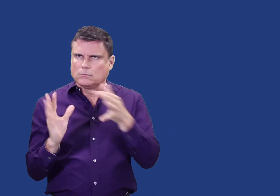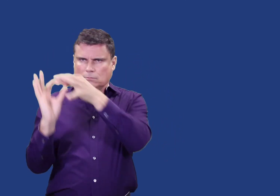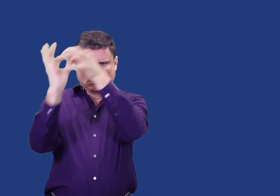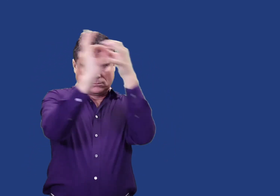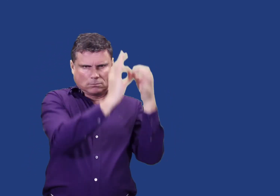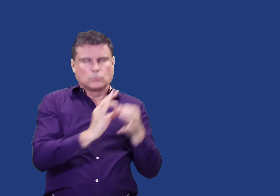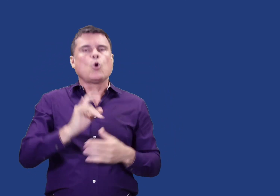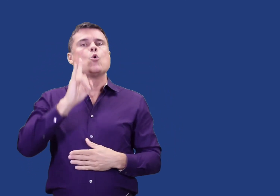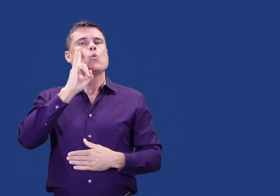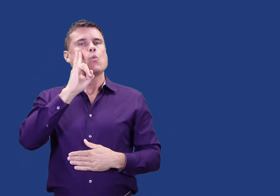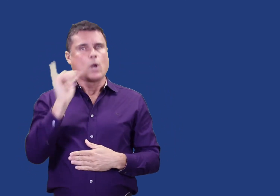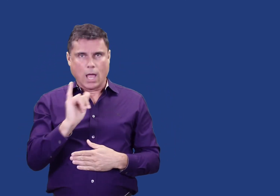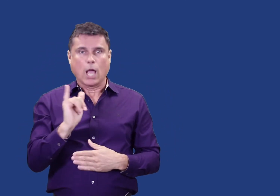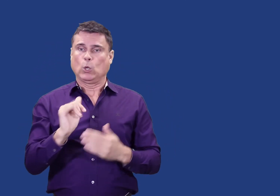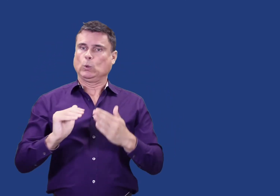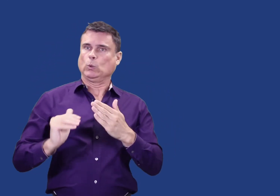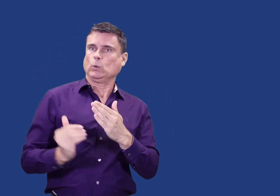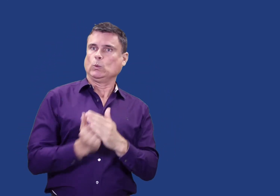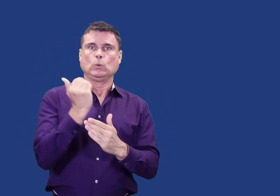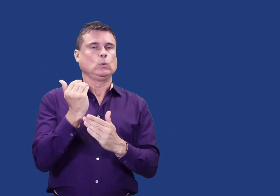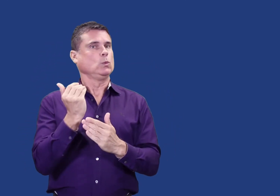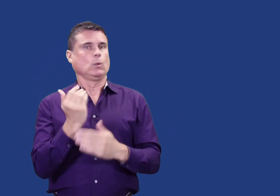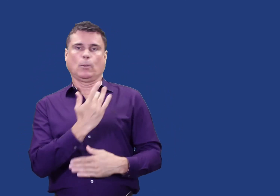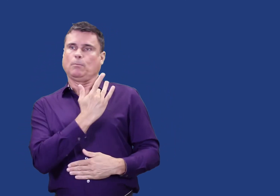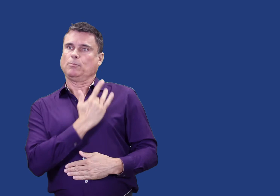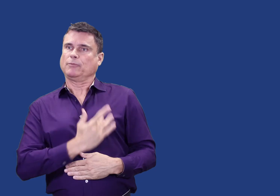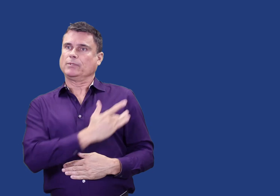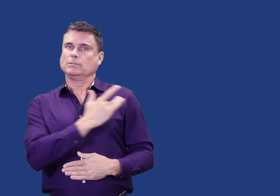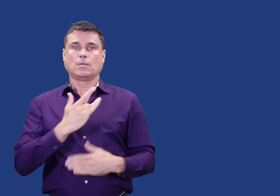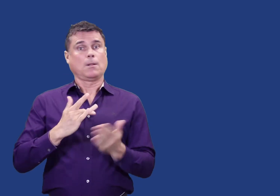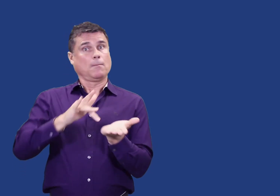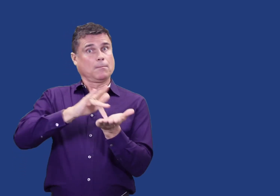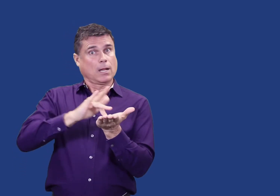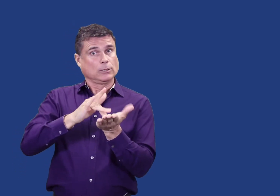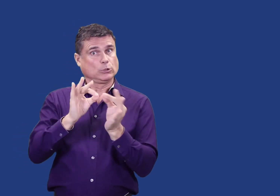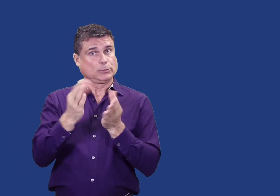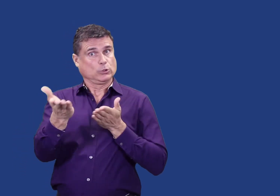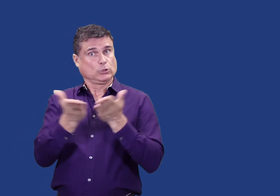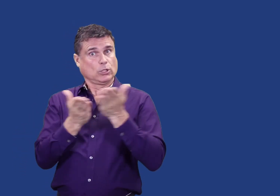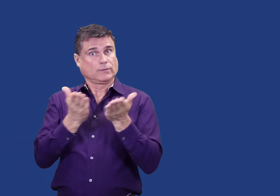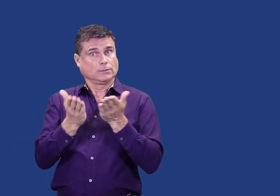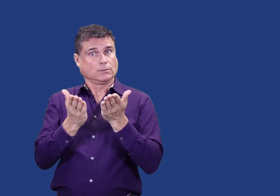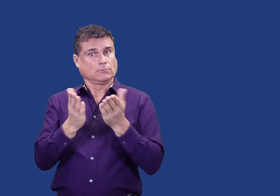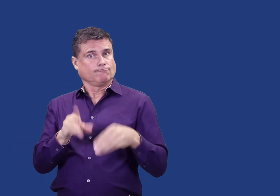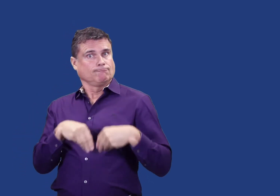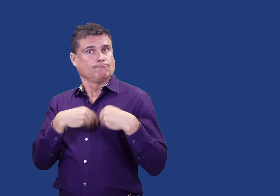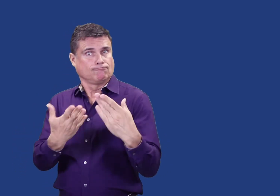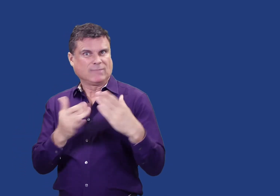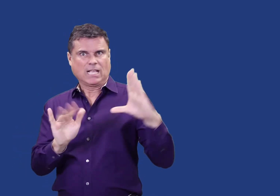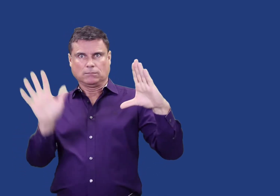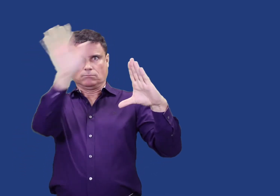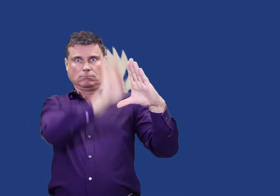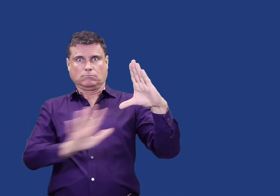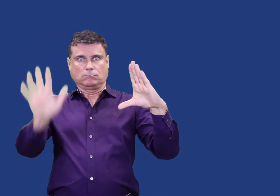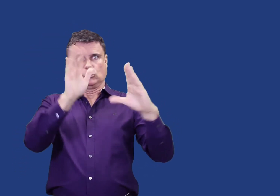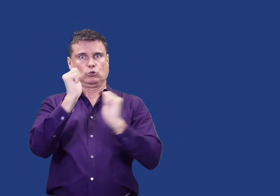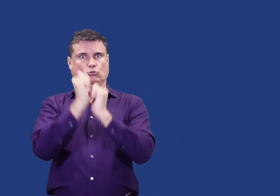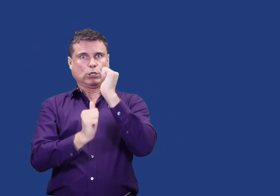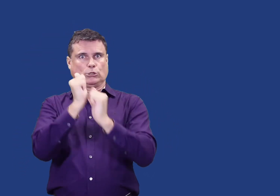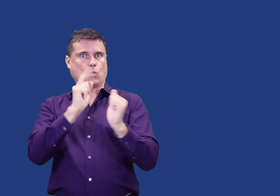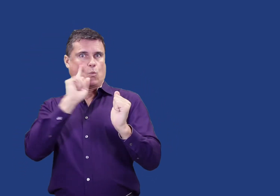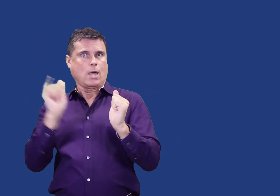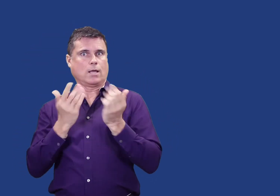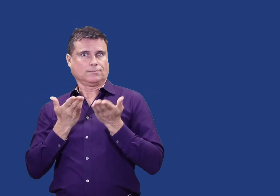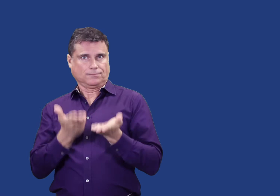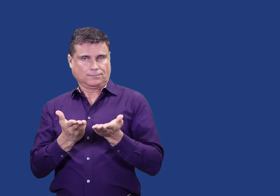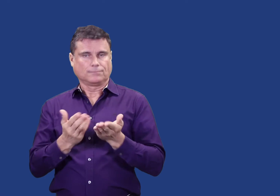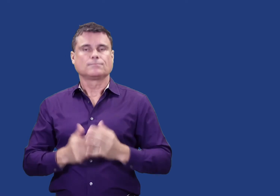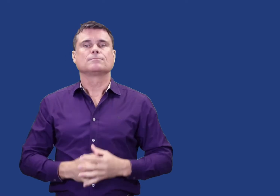TO SHOW WHAT THE STRUCTURE OF THE NEW PROVINCIAL MEDICAL SIGN LANGUAGE INTERPRETING SERVICES WOULD BE LIKE.